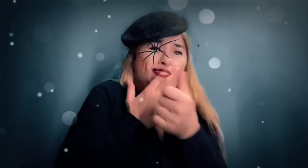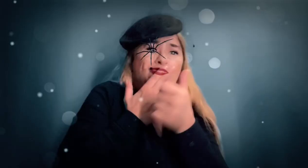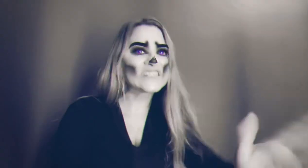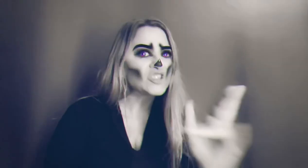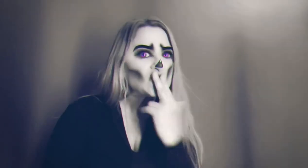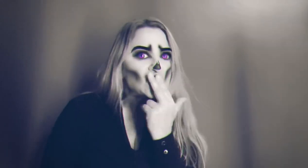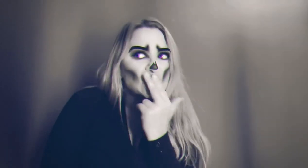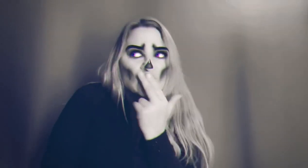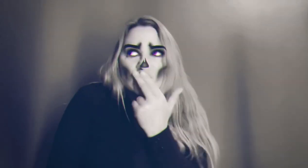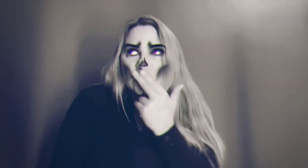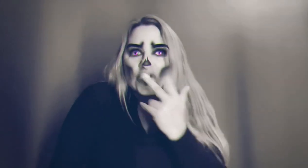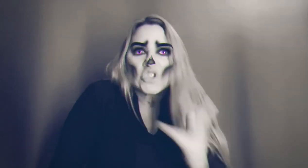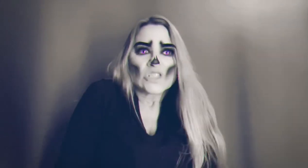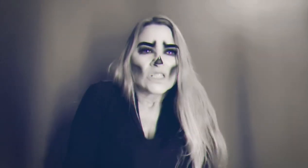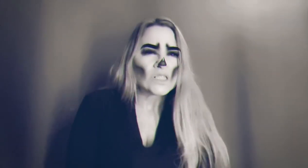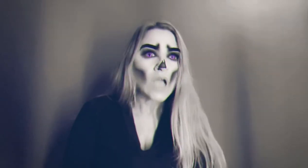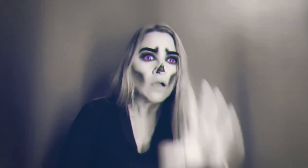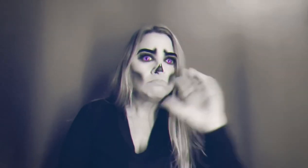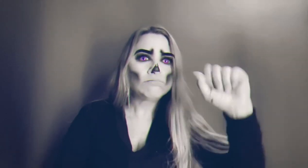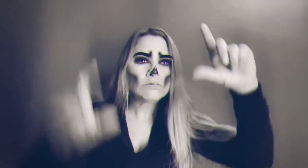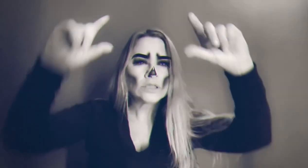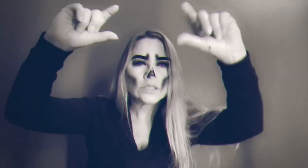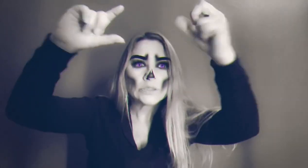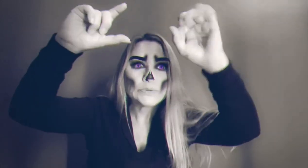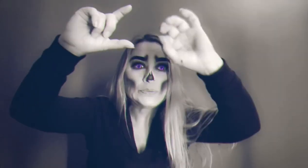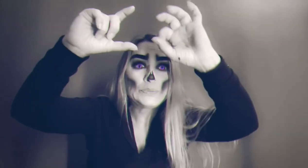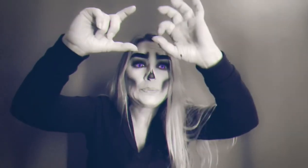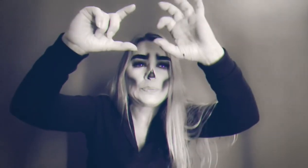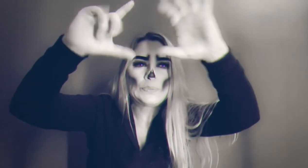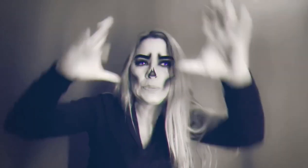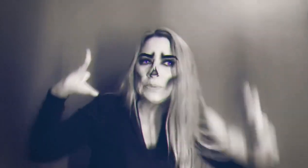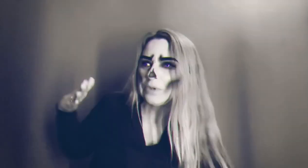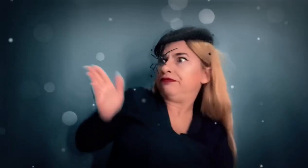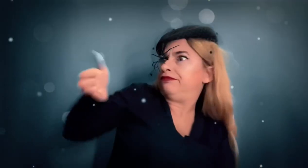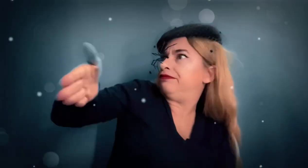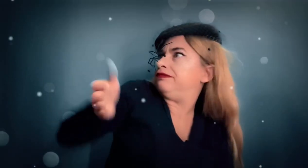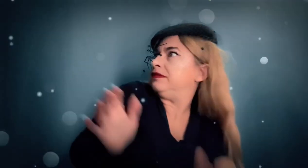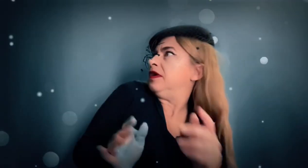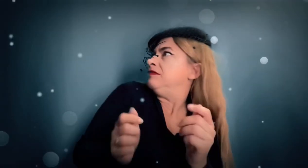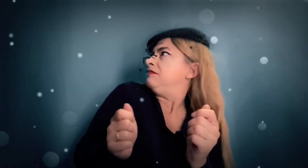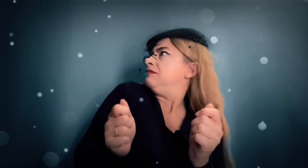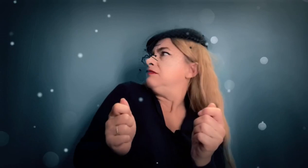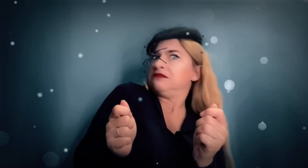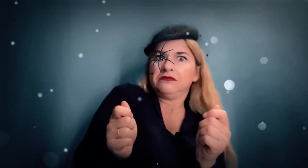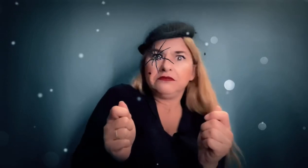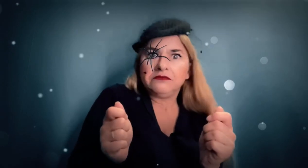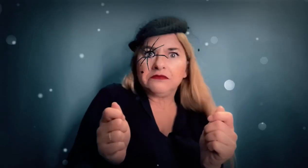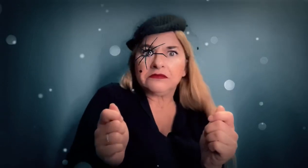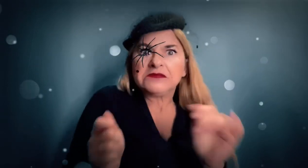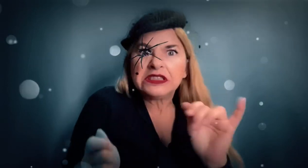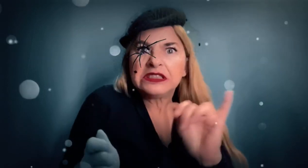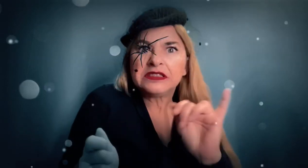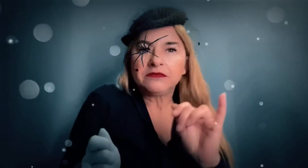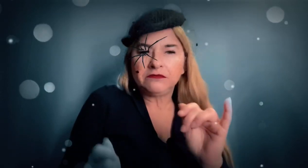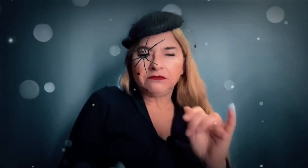I tremble even more .. Then a fourth cigarette. A gleam grows in the rearview mirror. Suddenly, a motorcycle arrives near me. "That's who, him ? I asked myself